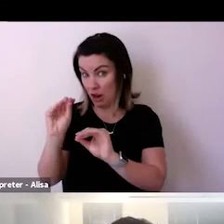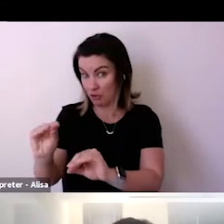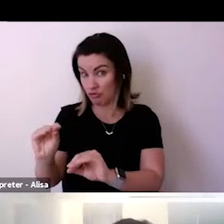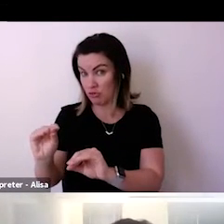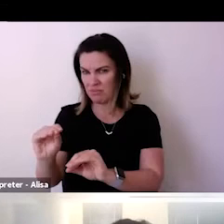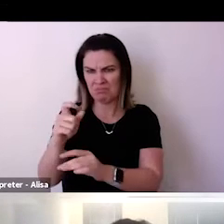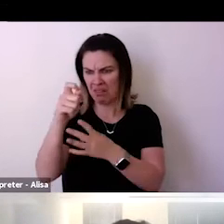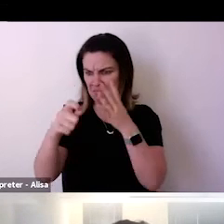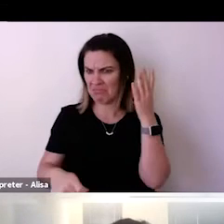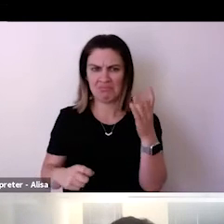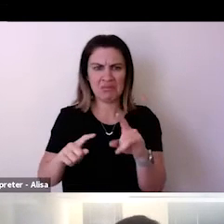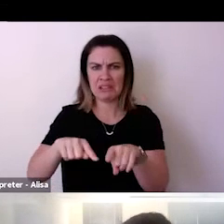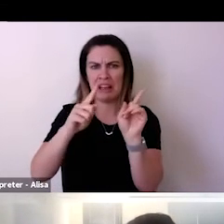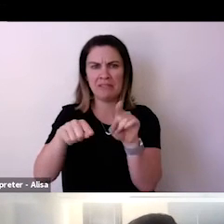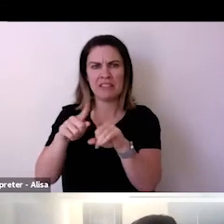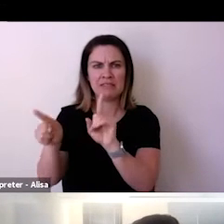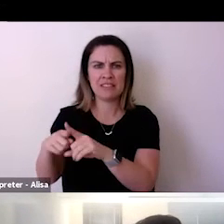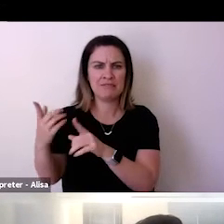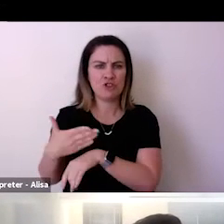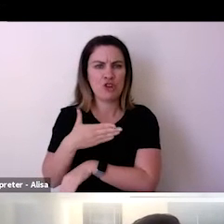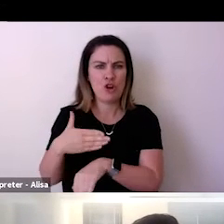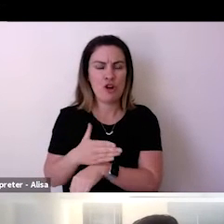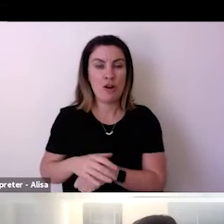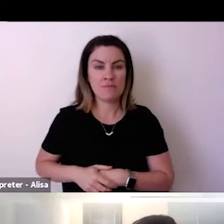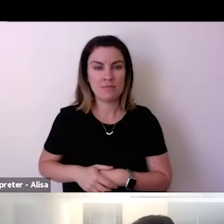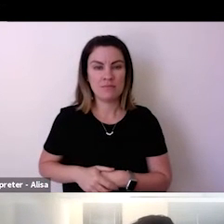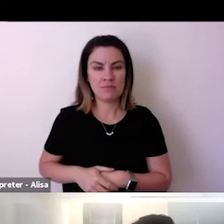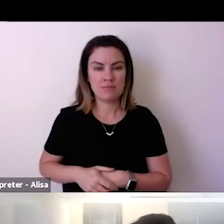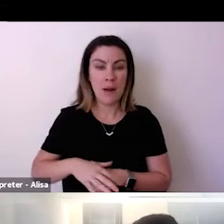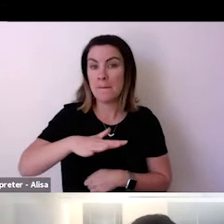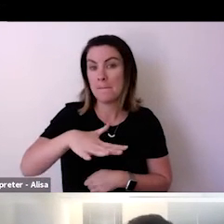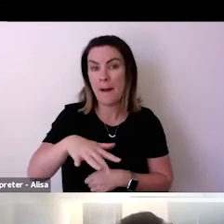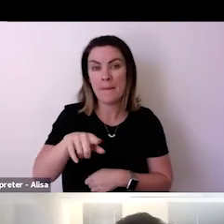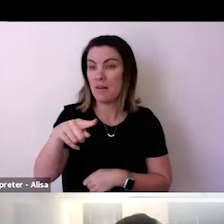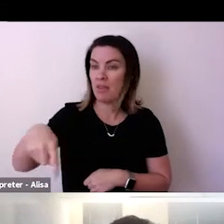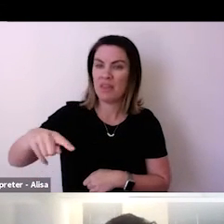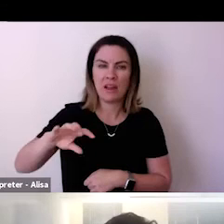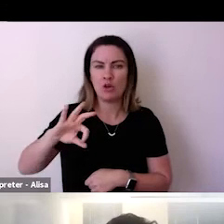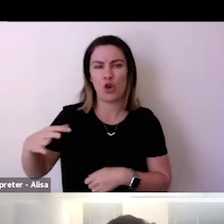Now, the quit some people make as they are probably not working in meaningful jobs, they are working in